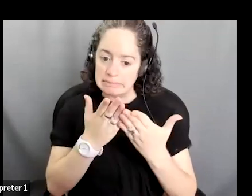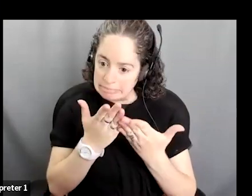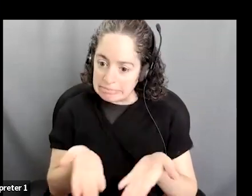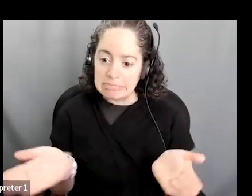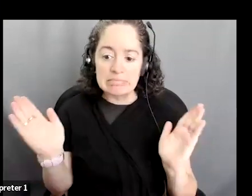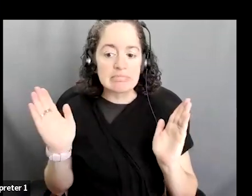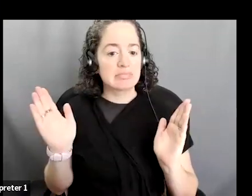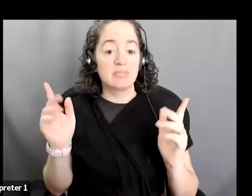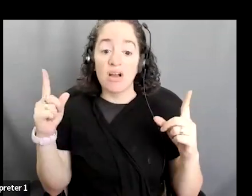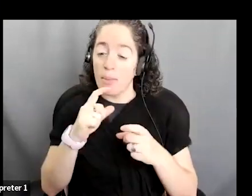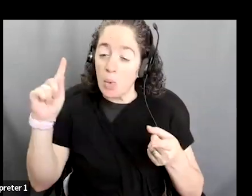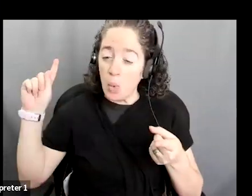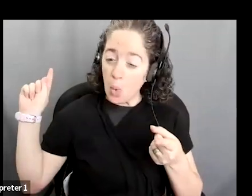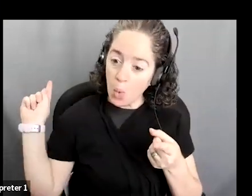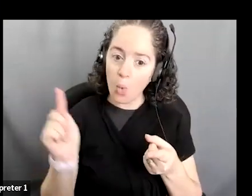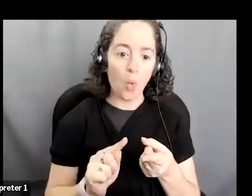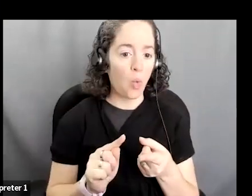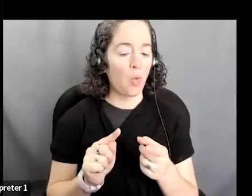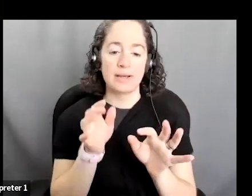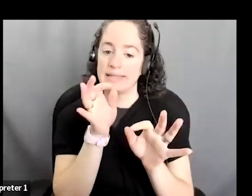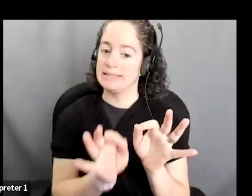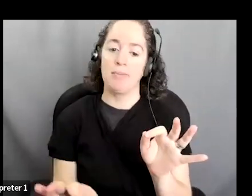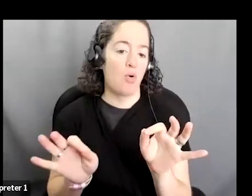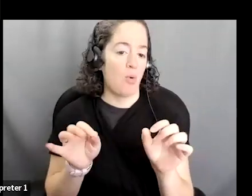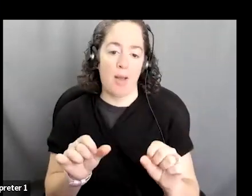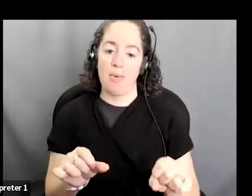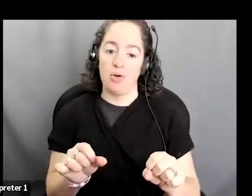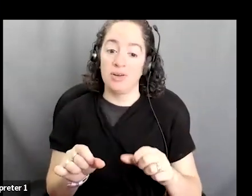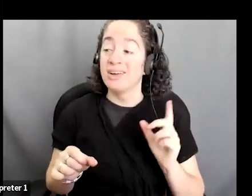The vast, vast majority of people are going to use whatever you leave